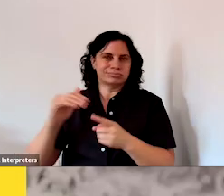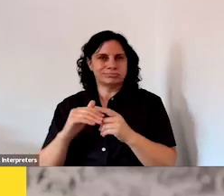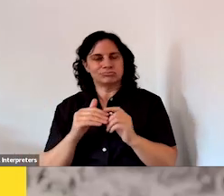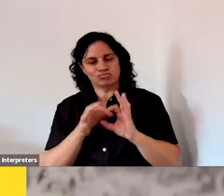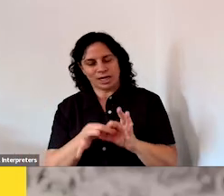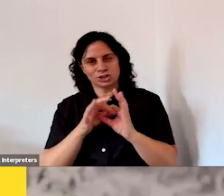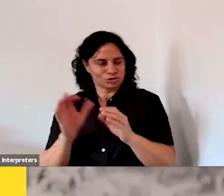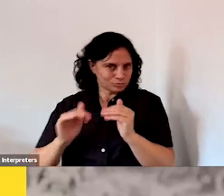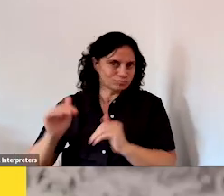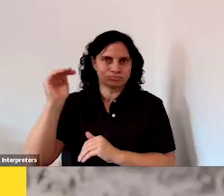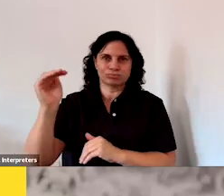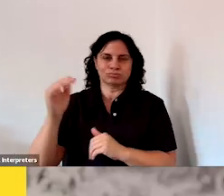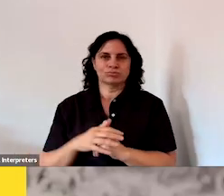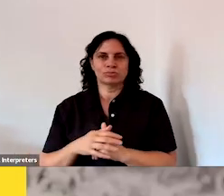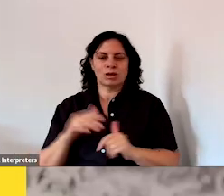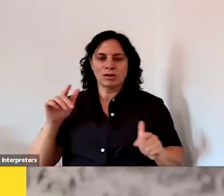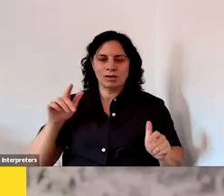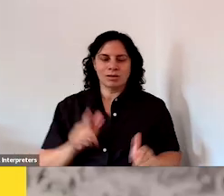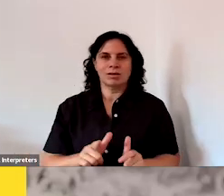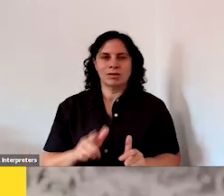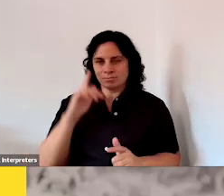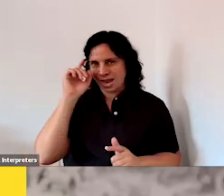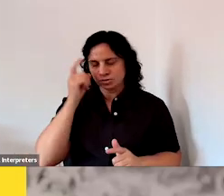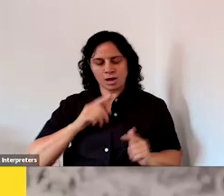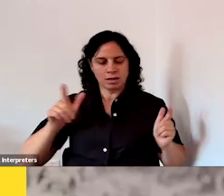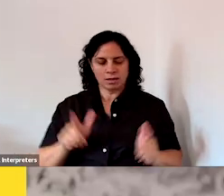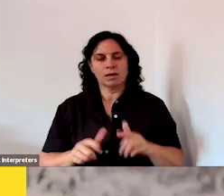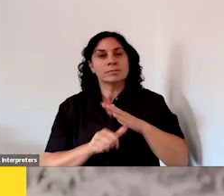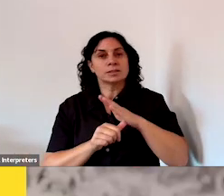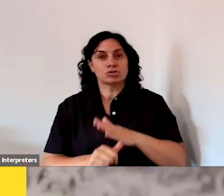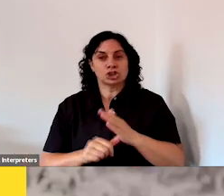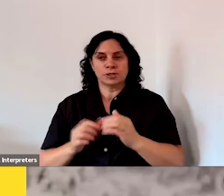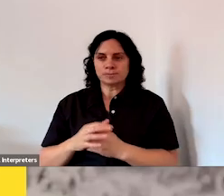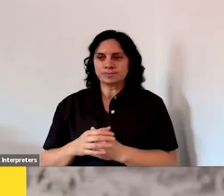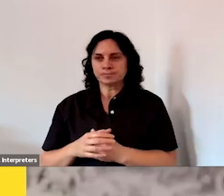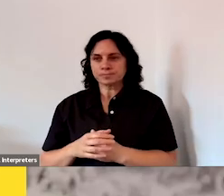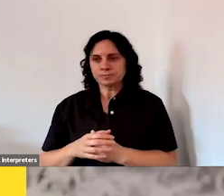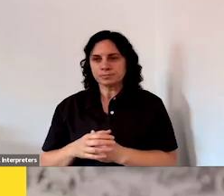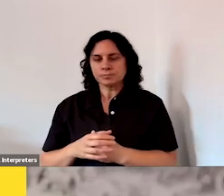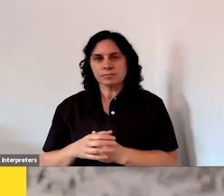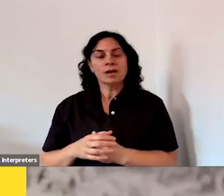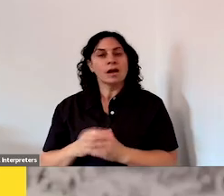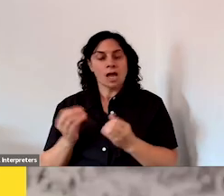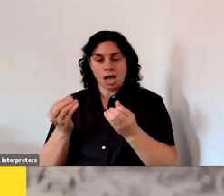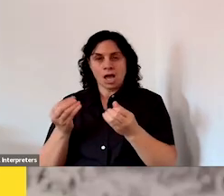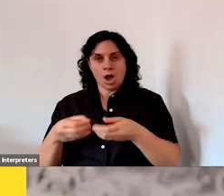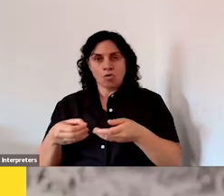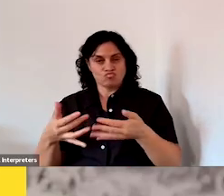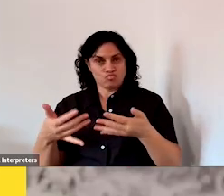and lower anxiety symptoms and lower depression symptoms. Now, these results held even after we accounted